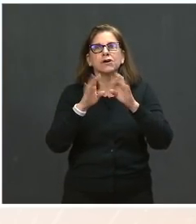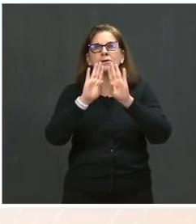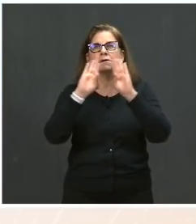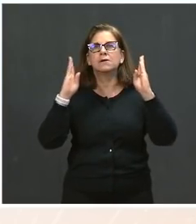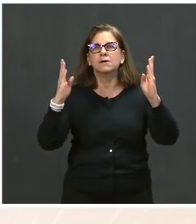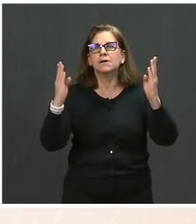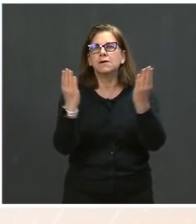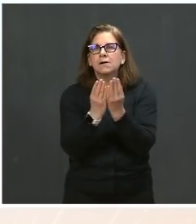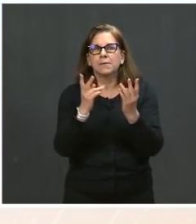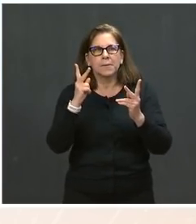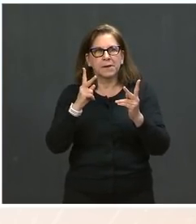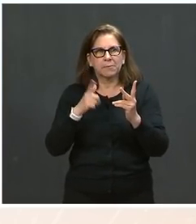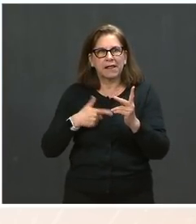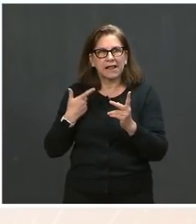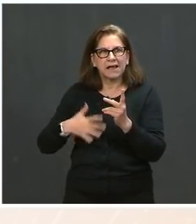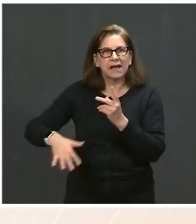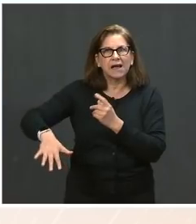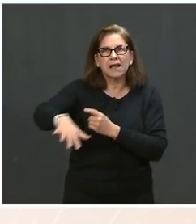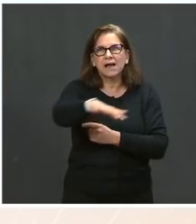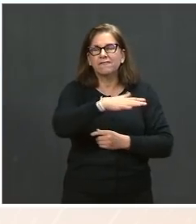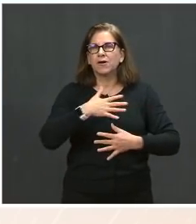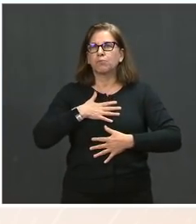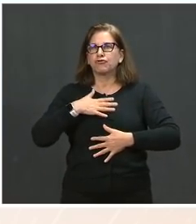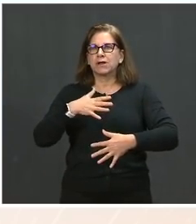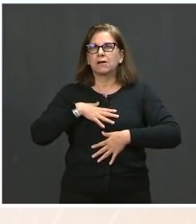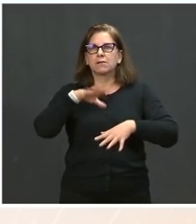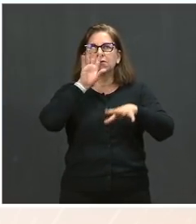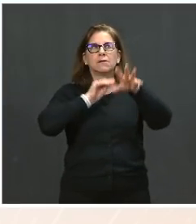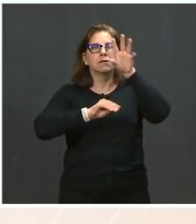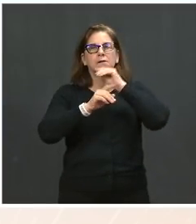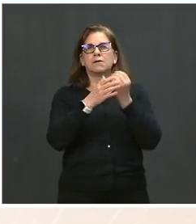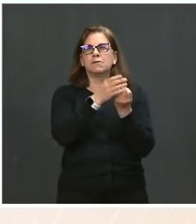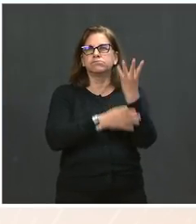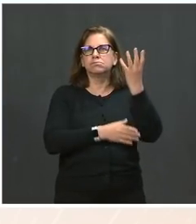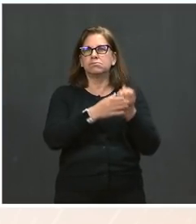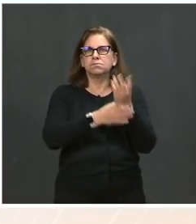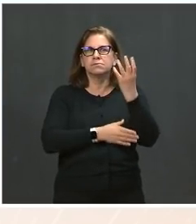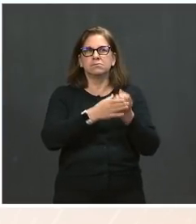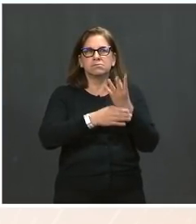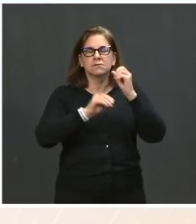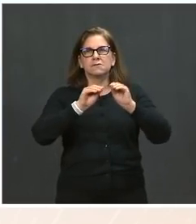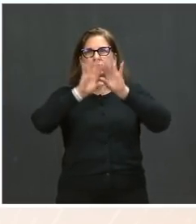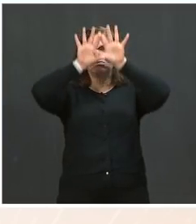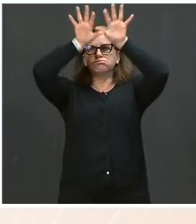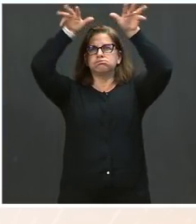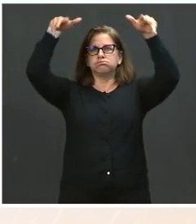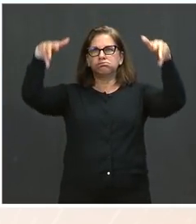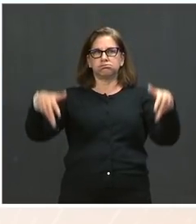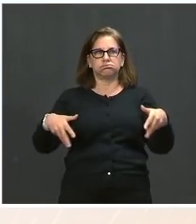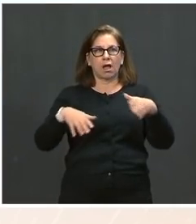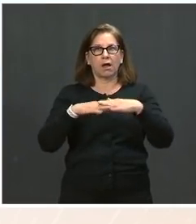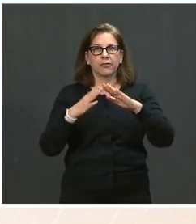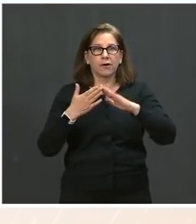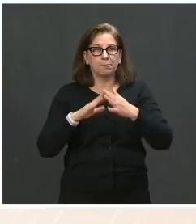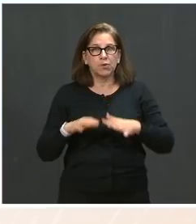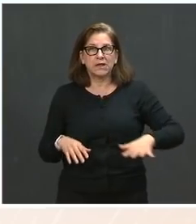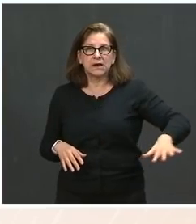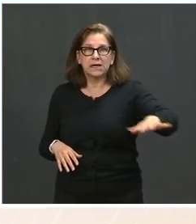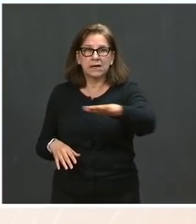We need to remedy a moral wrong and make those investments, and the American Jobs Plan will allow us to do that.